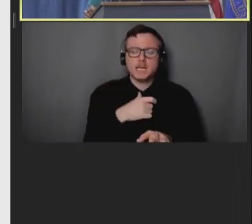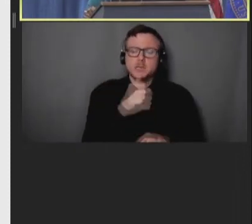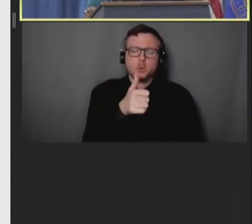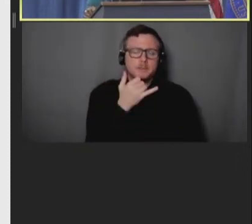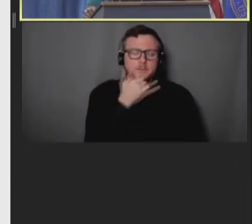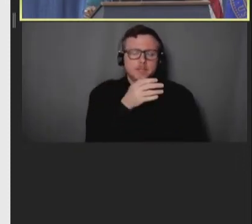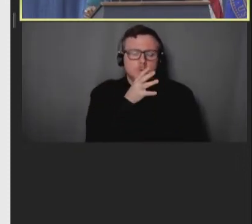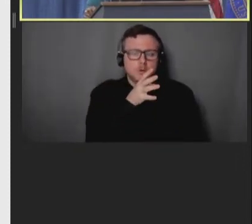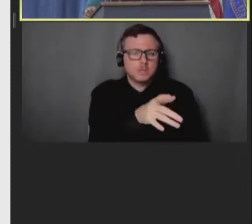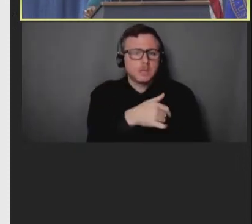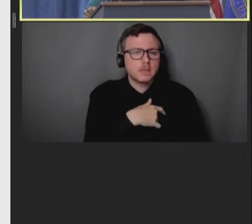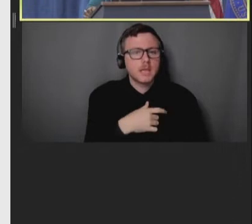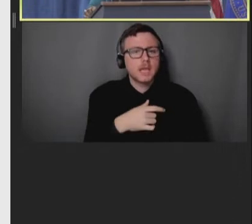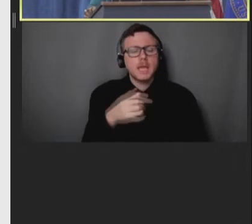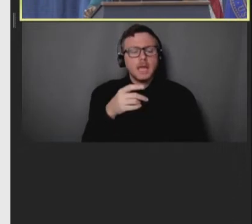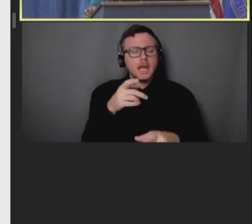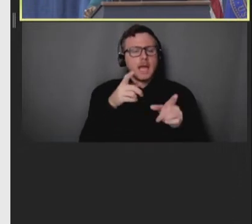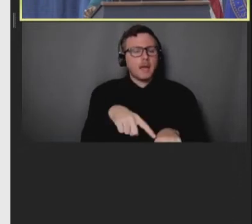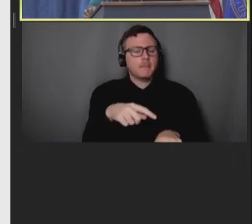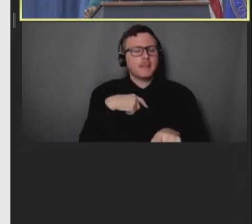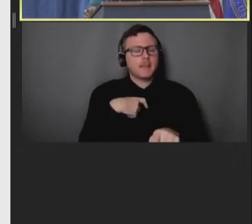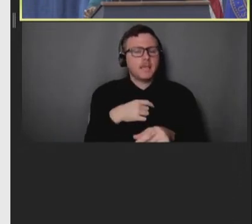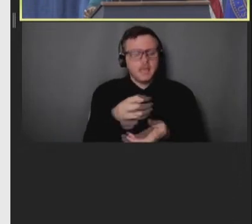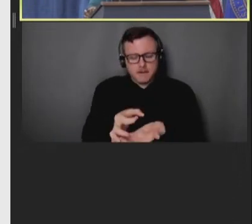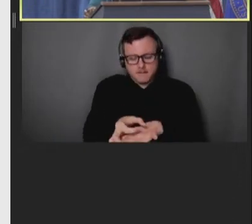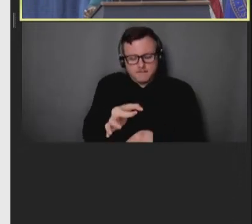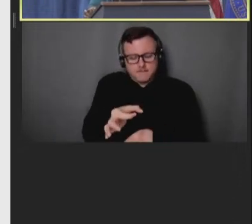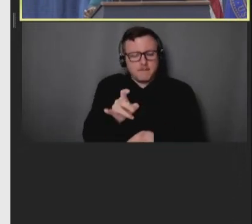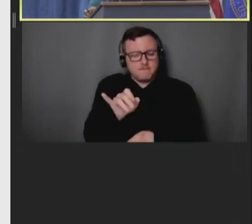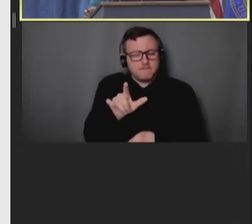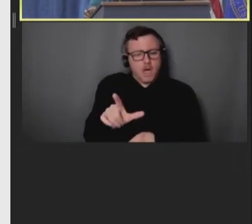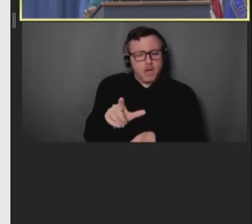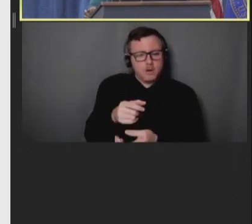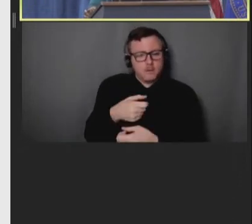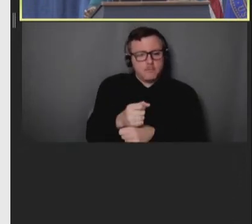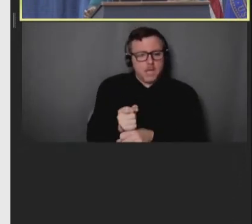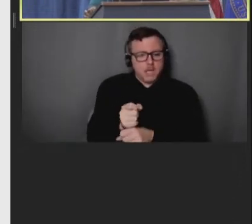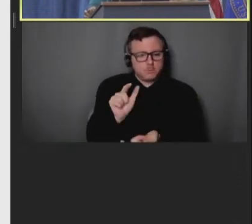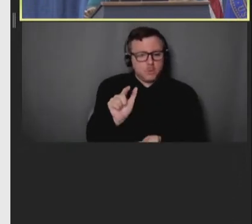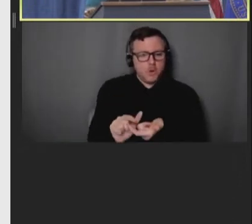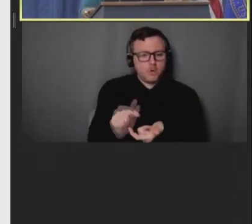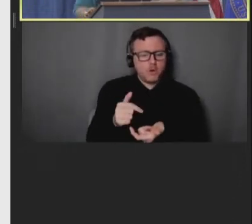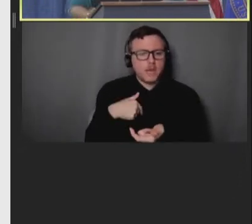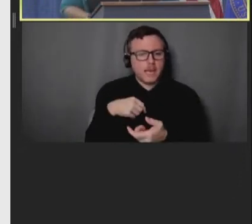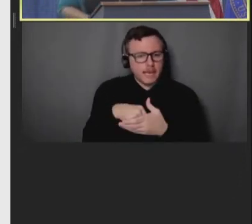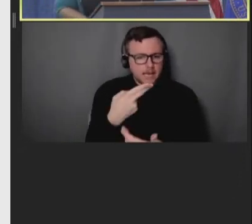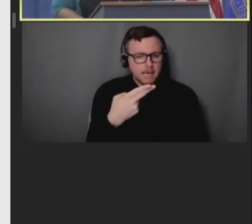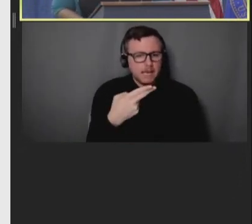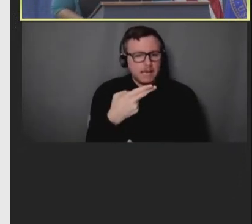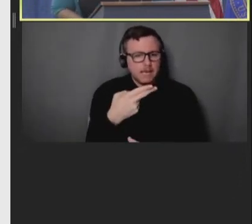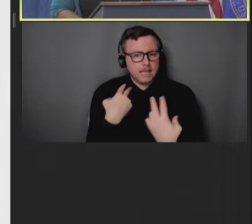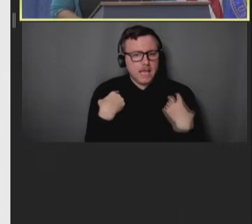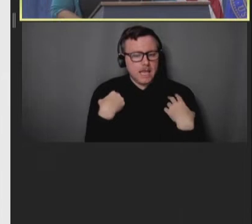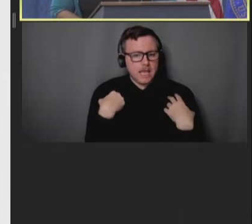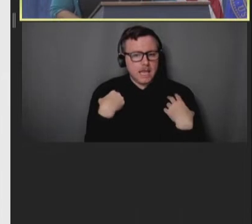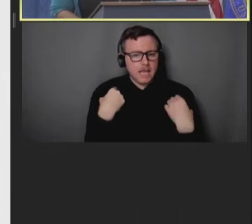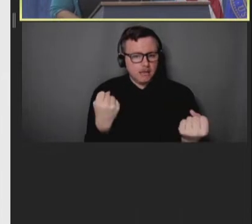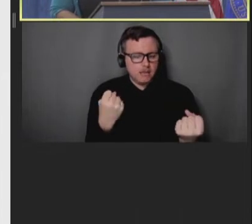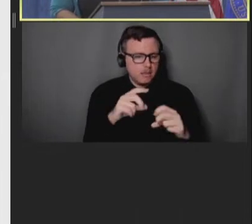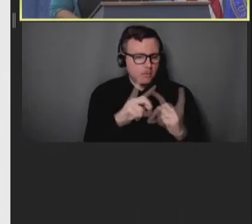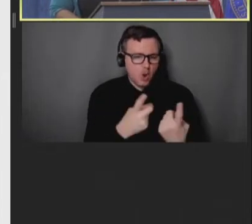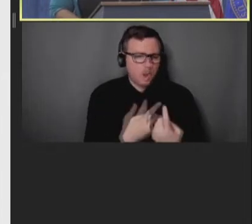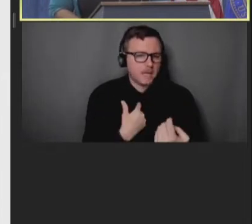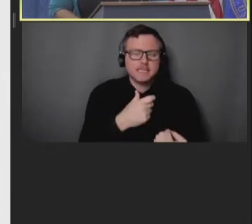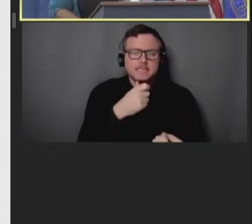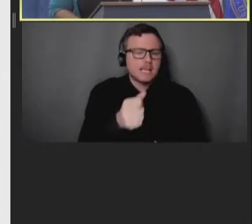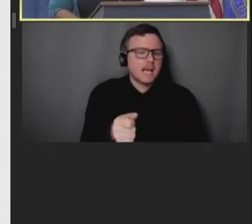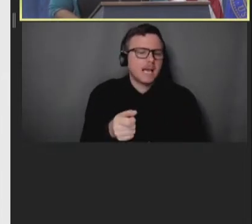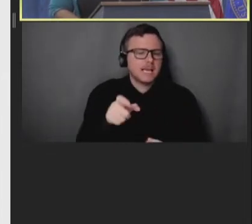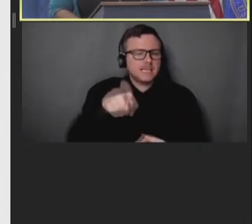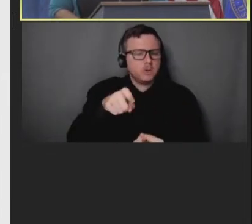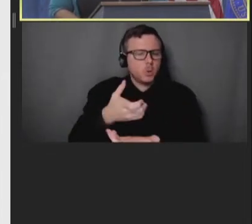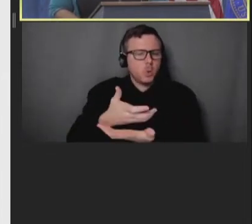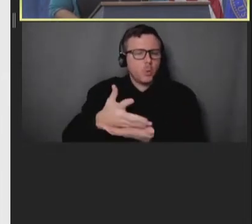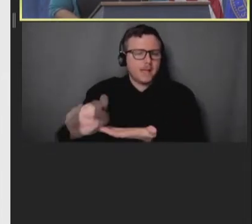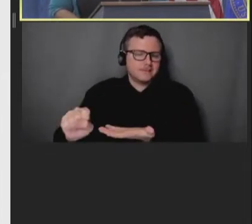somehow, they made the vials smaller in the health department to not have waste. I will also flag